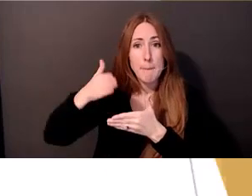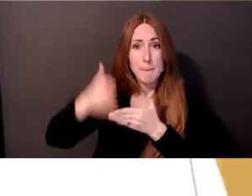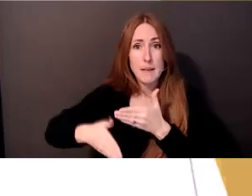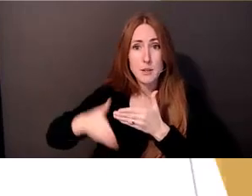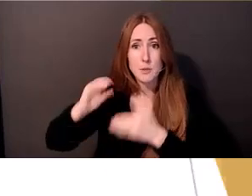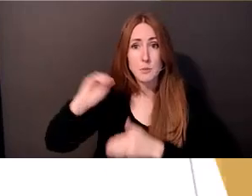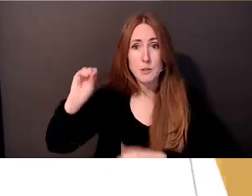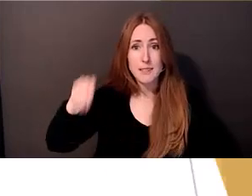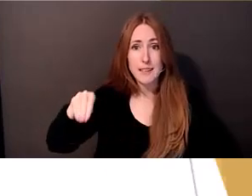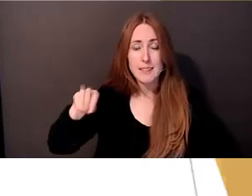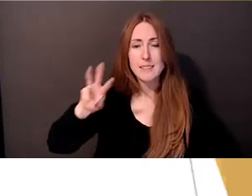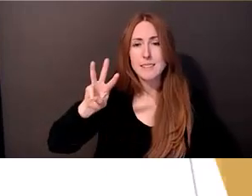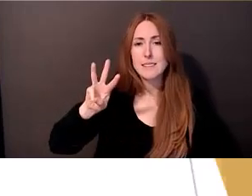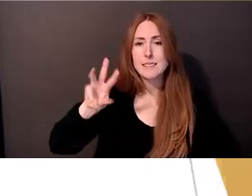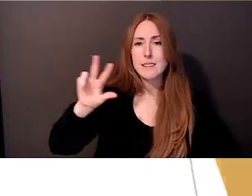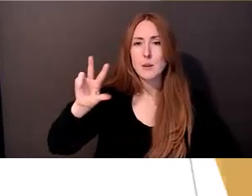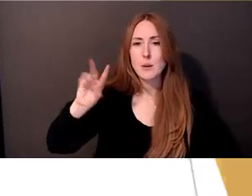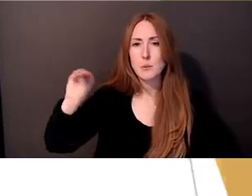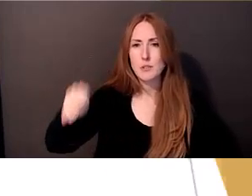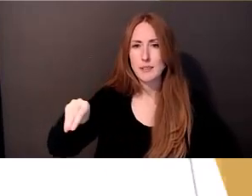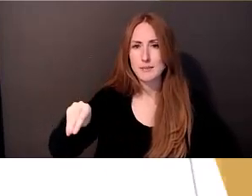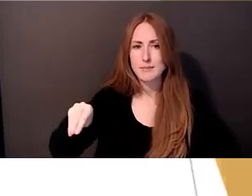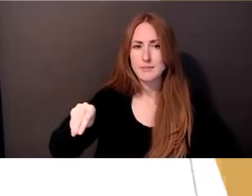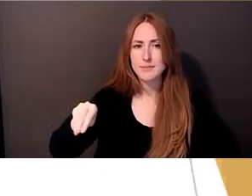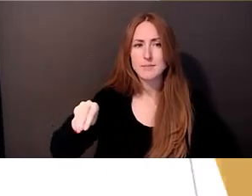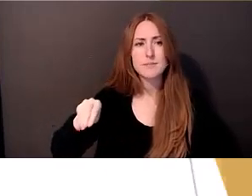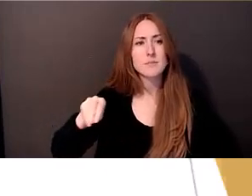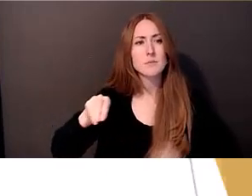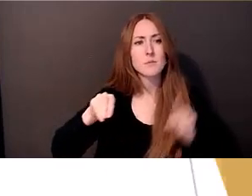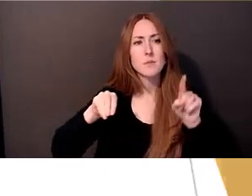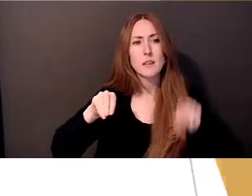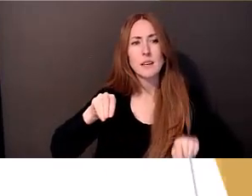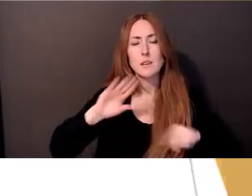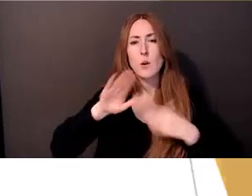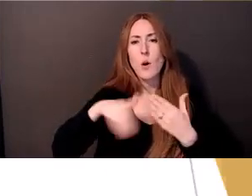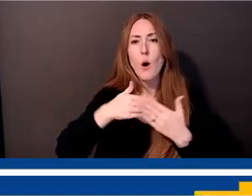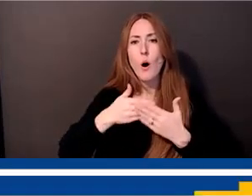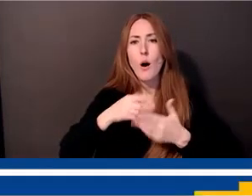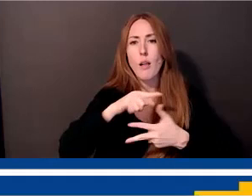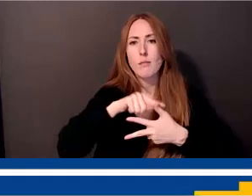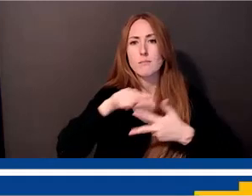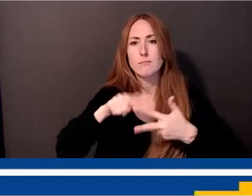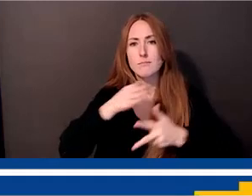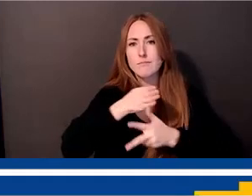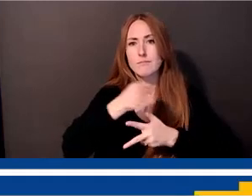So these were all areas that we identified that could be improved upon with some different strategies.